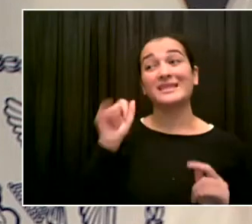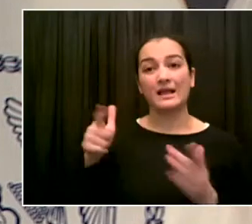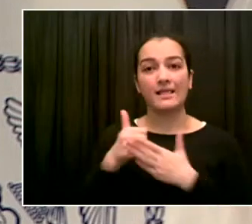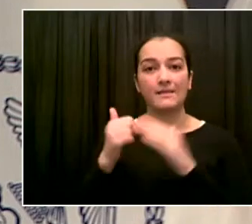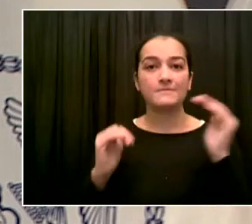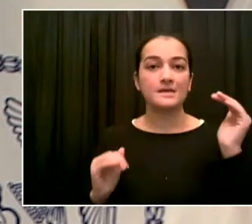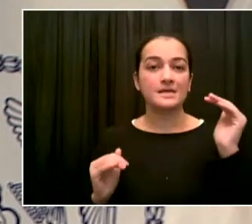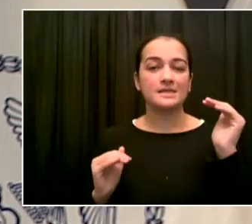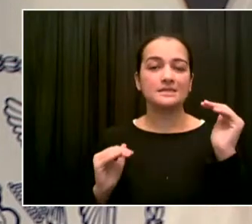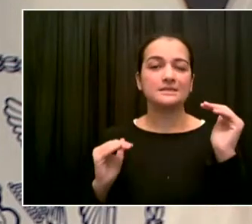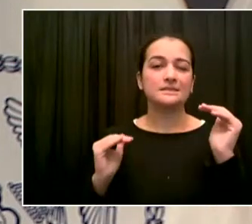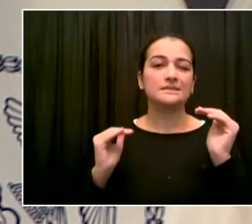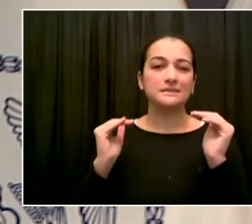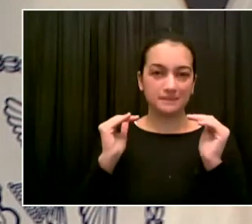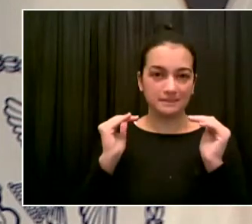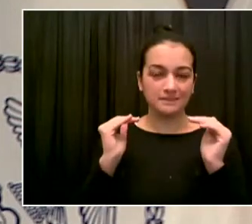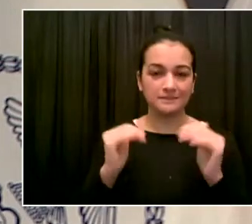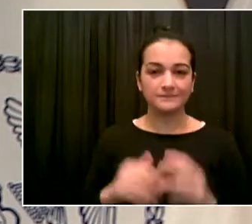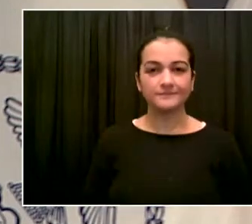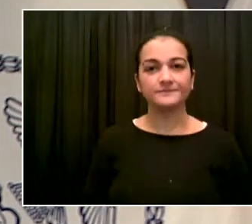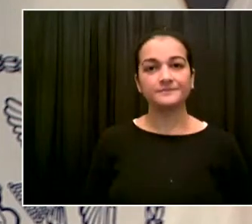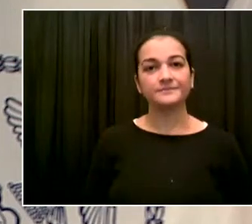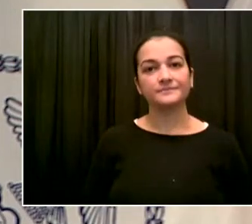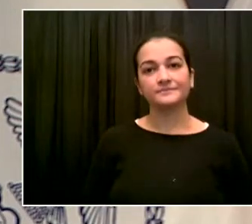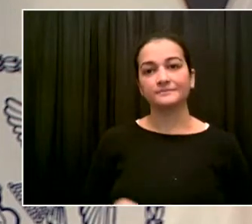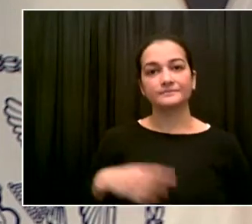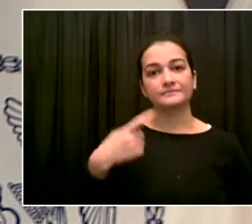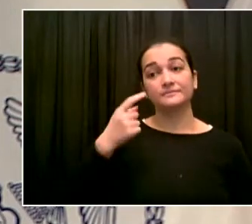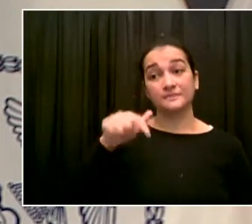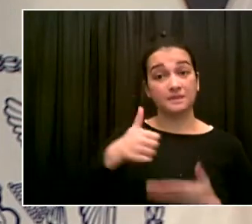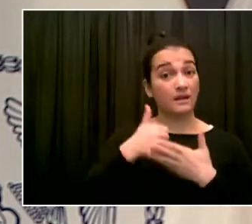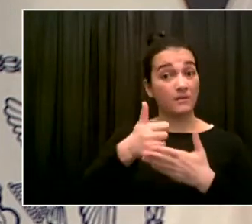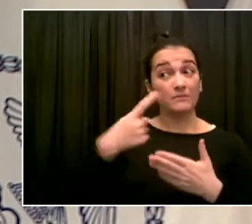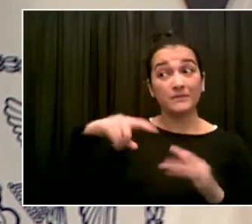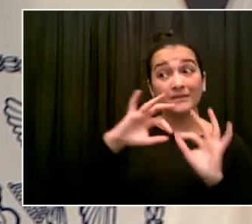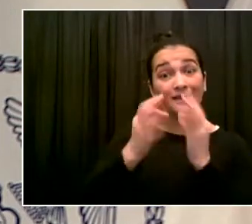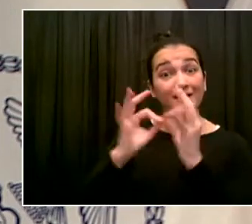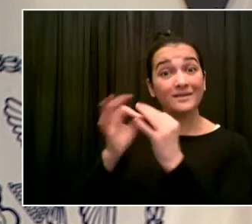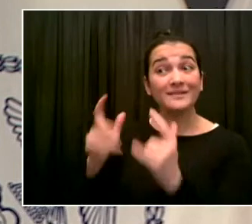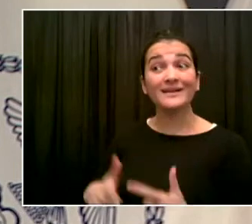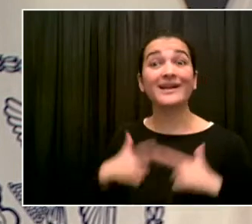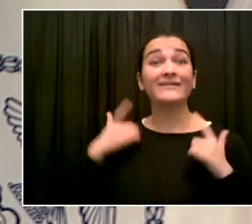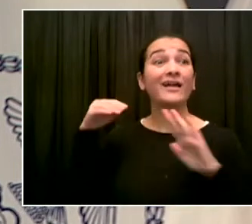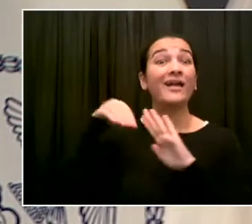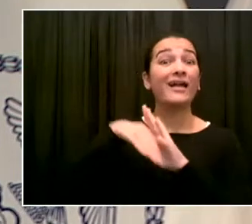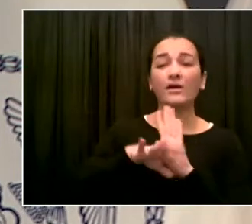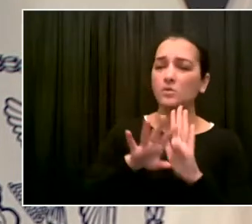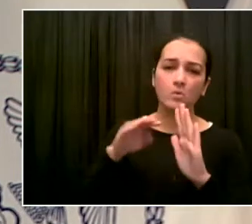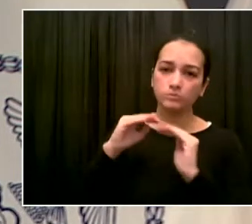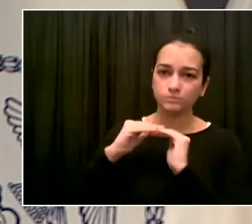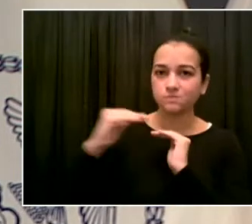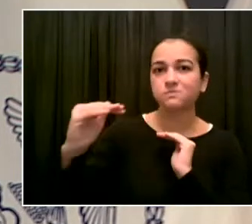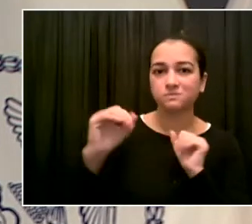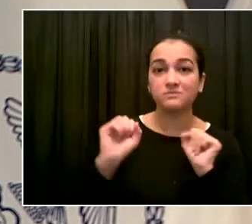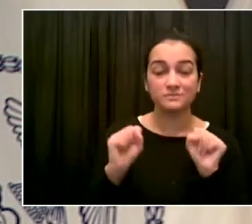THINGS WORK TOGETHER TO FIGHT INEQUALITY AND CHANGE PEOPLE'S LIVES F ORTHE LONG- TERM.